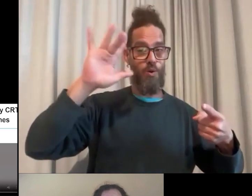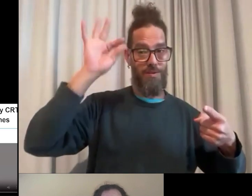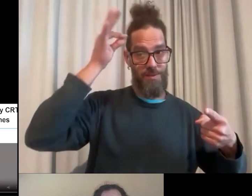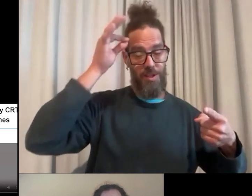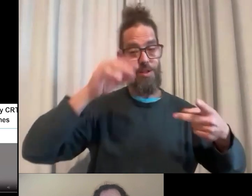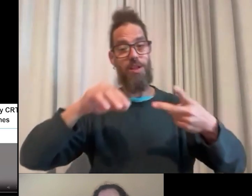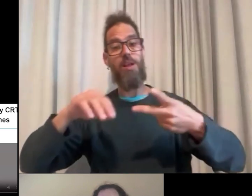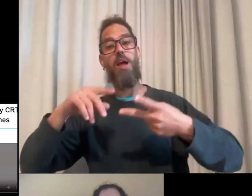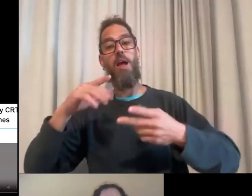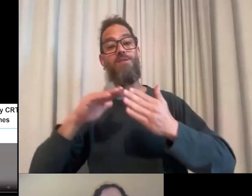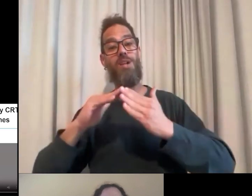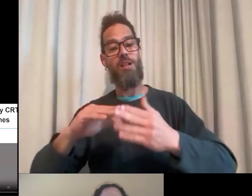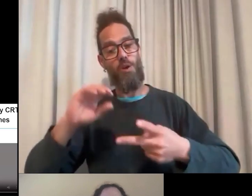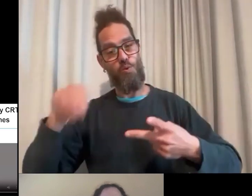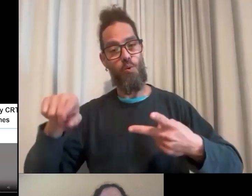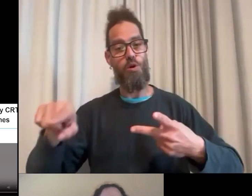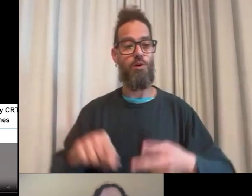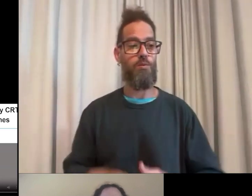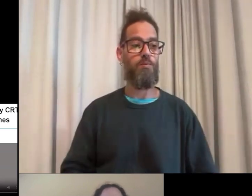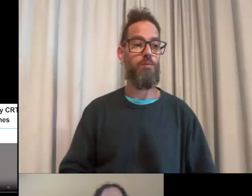OK, so I'm going to stop sharing those results now.